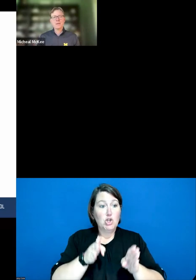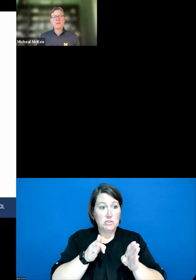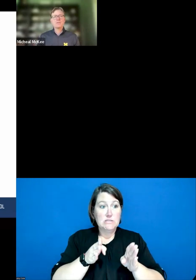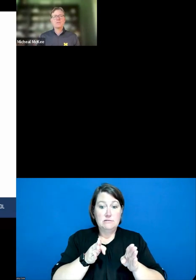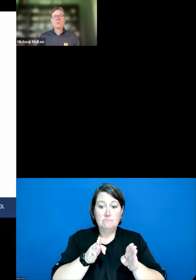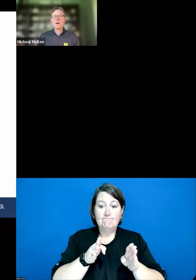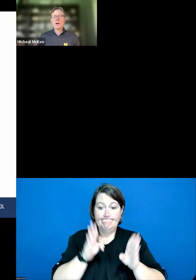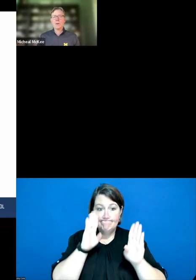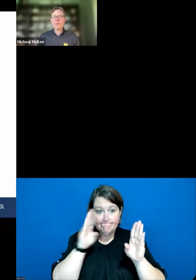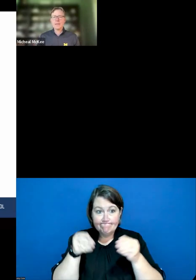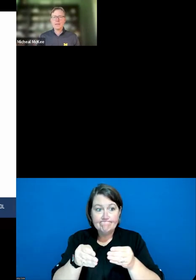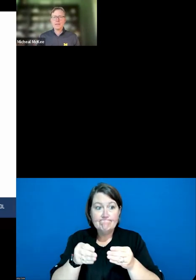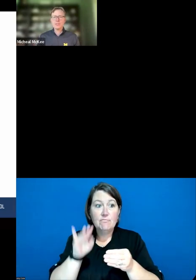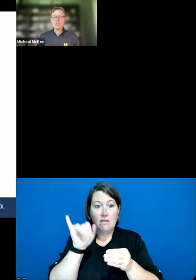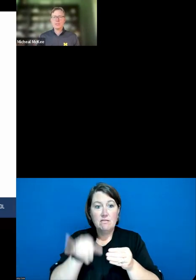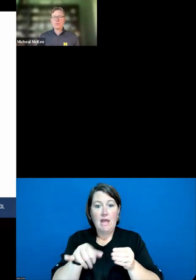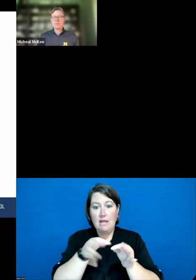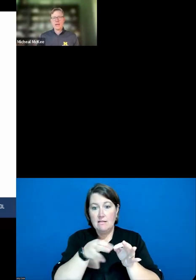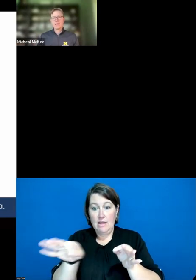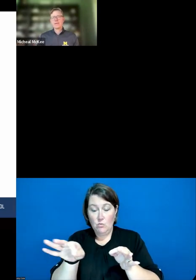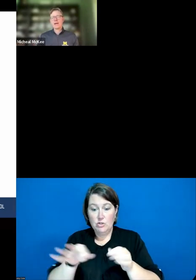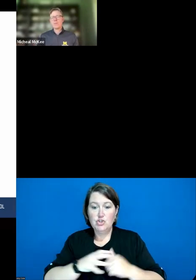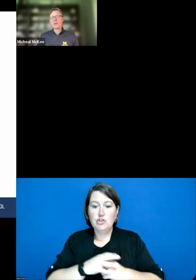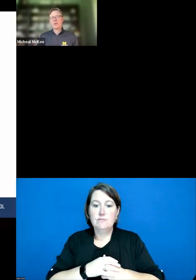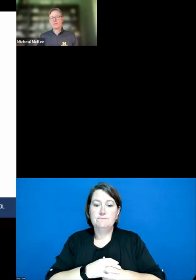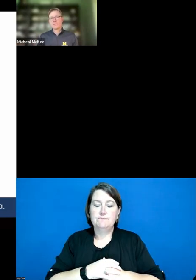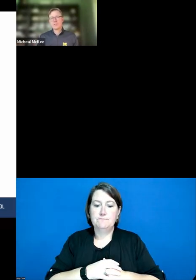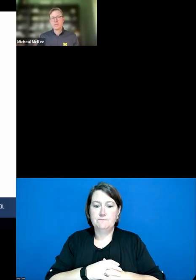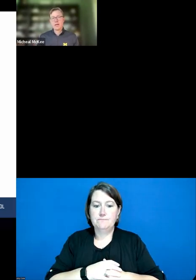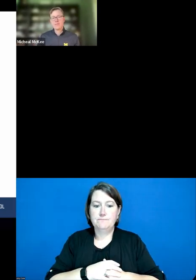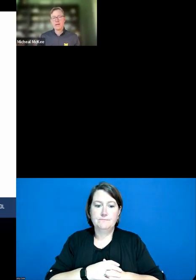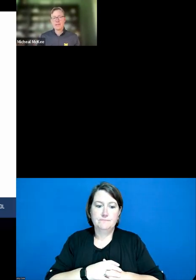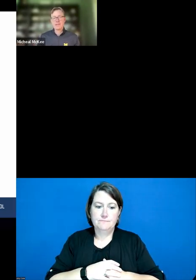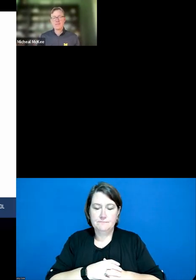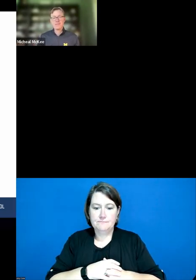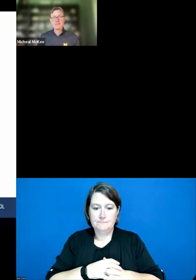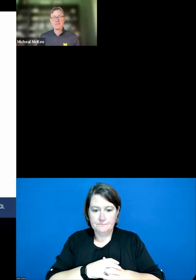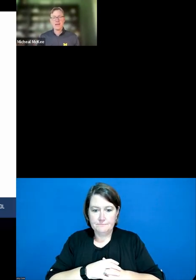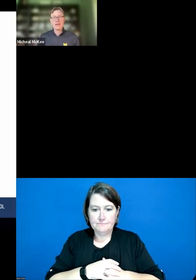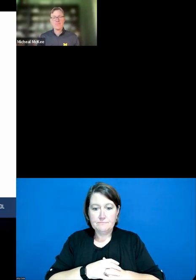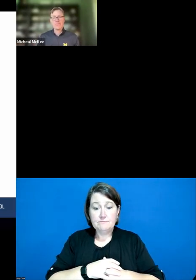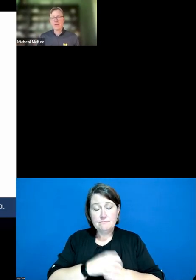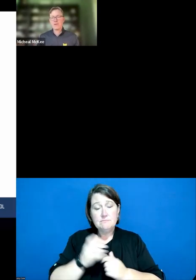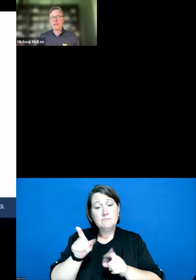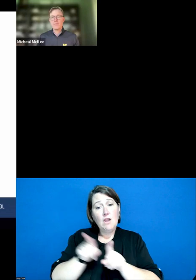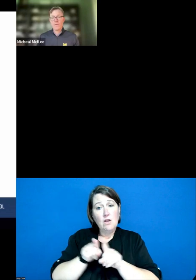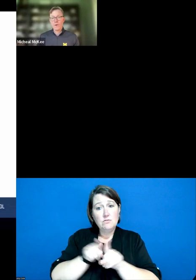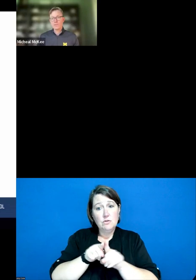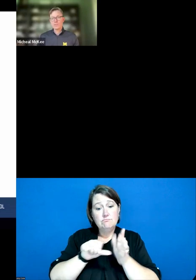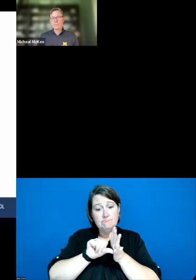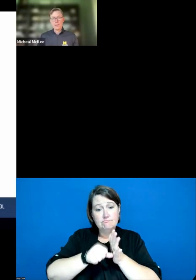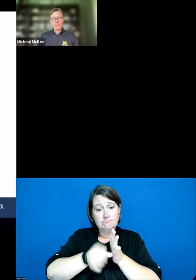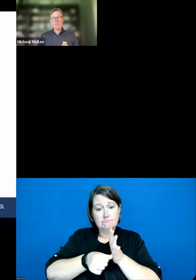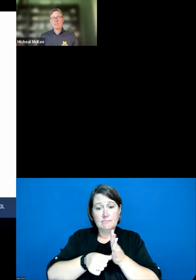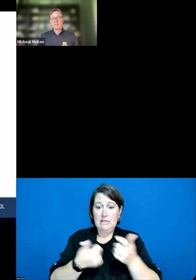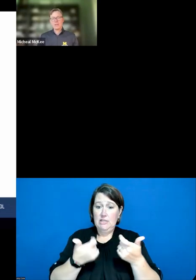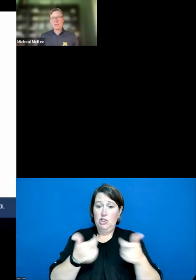So in addition to that, I want to also just highlight that this is a very large population.